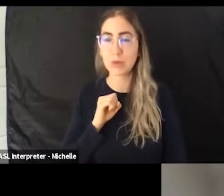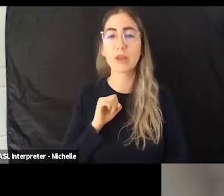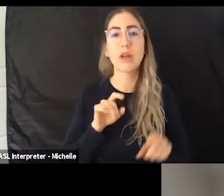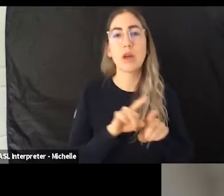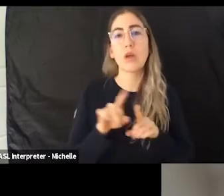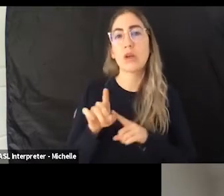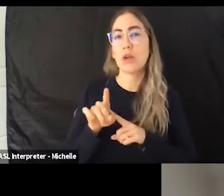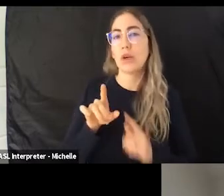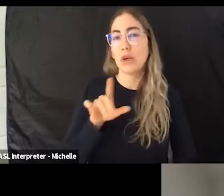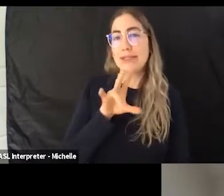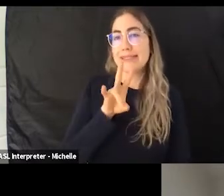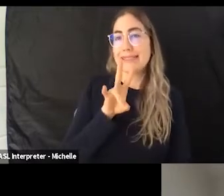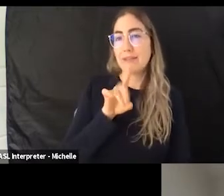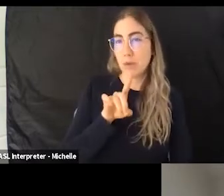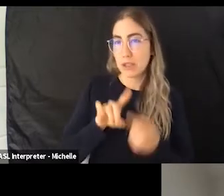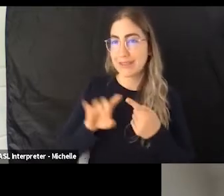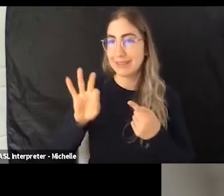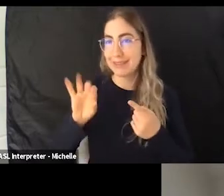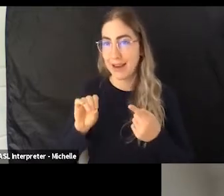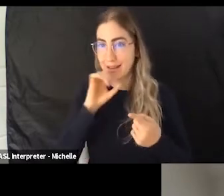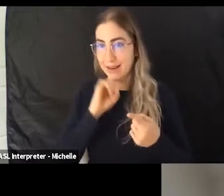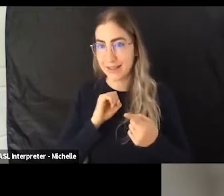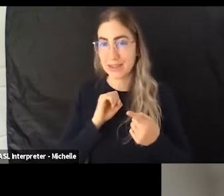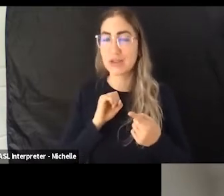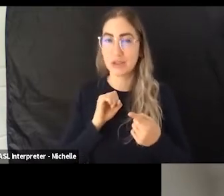71 TO 90-YEAR-OLD RANGE, BETWEEN THOSE TWO GROUPS, AS WELL AS OUR 71 TO 90-YEAR-OLD RANGE, BETWEEN THOSE TWO GROUPS, THAT COVERED ABOUT 82% OF OUR RESPONDENTS.